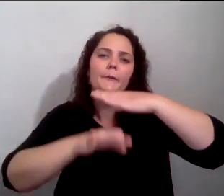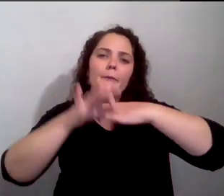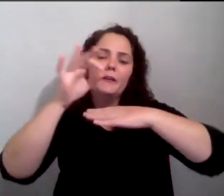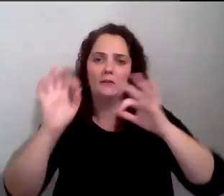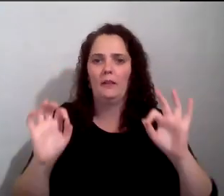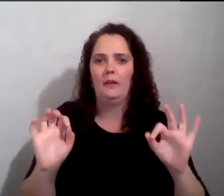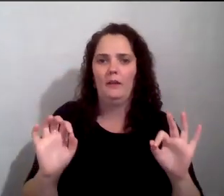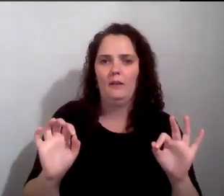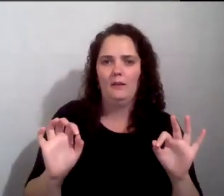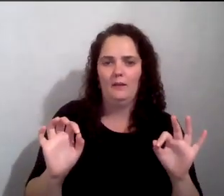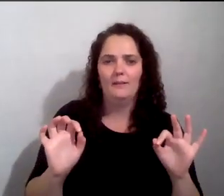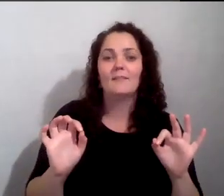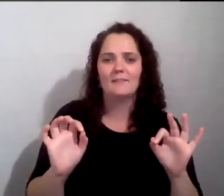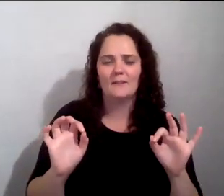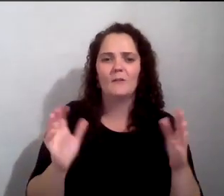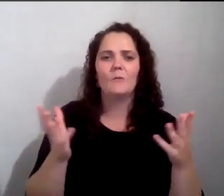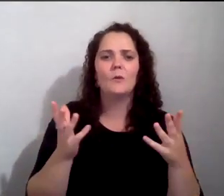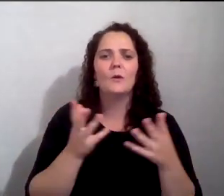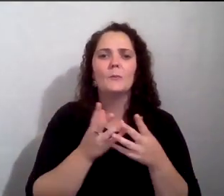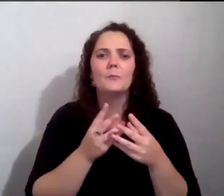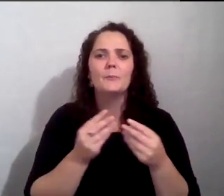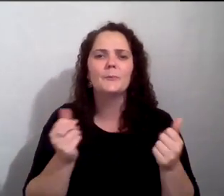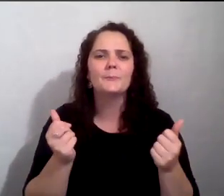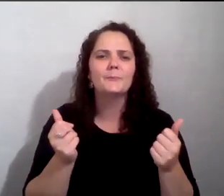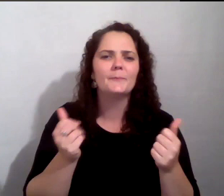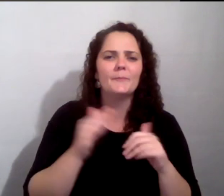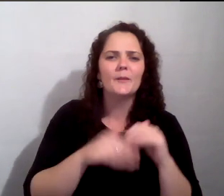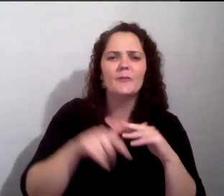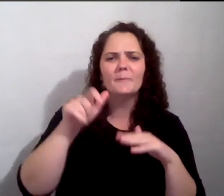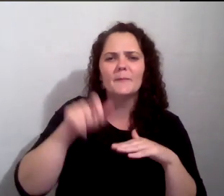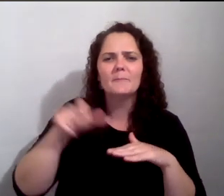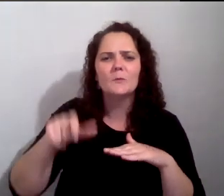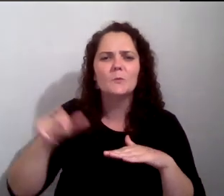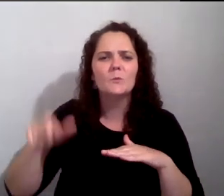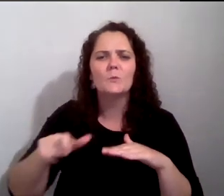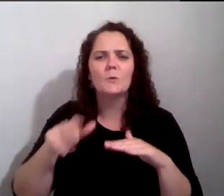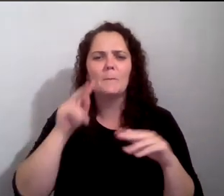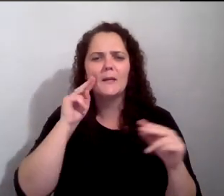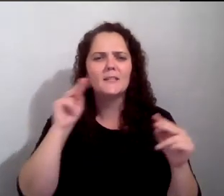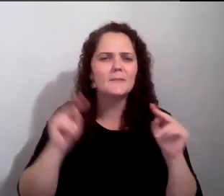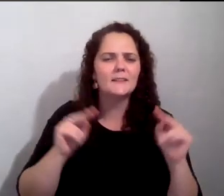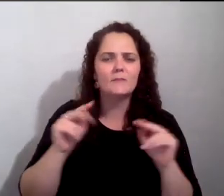and how to depict different subject matter. So that traces way back